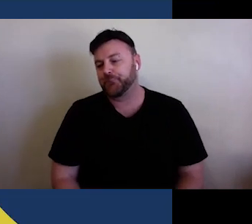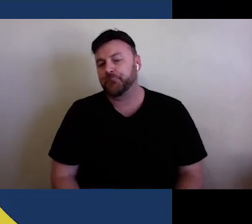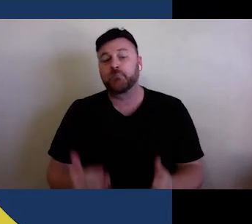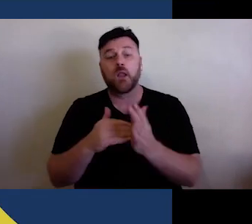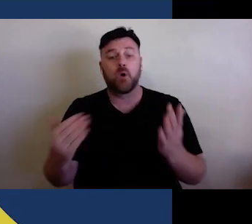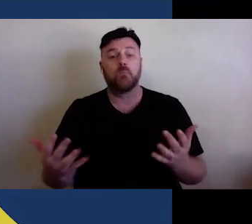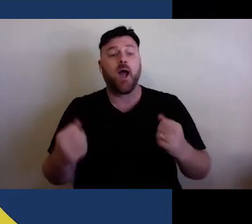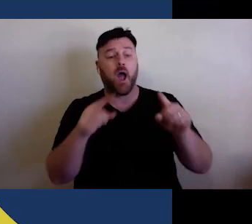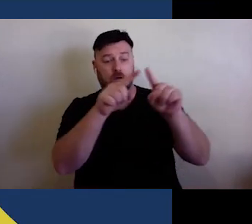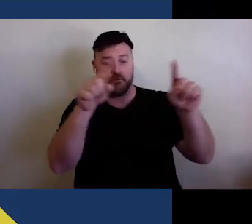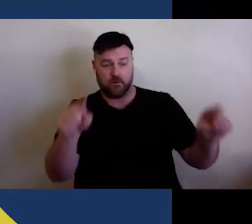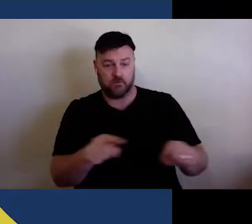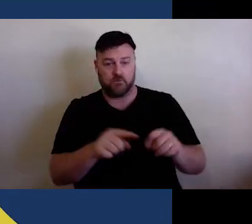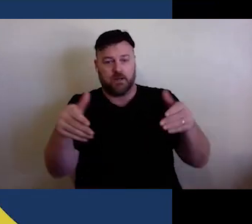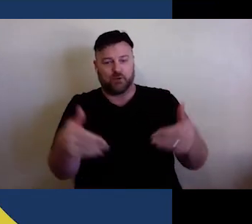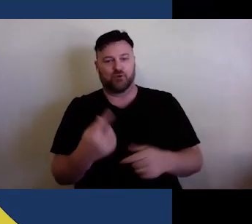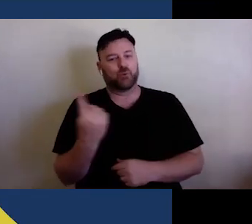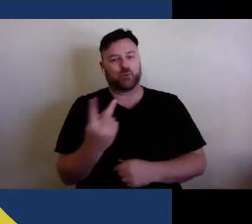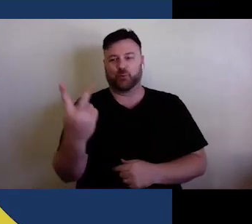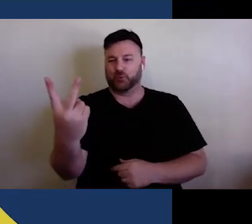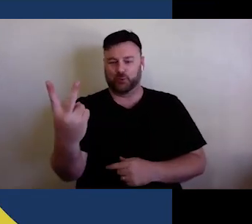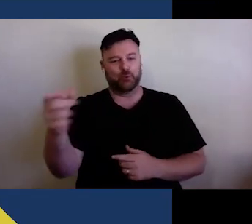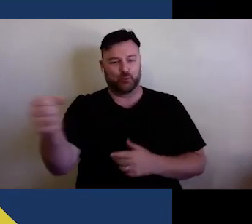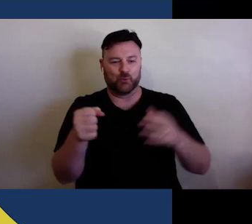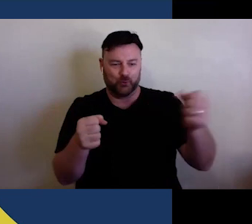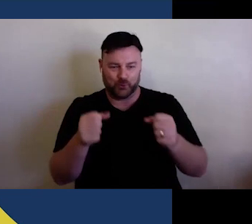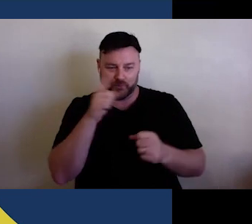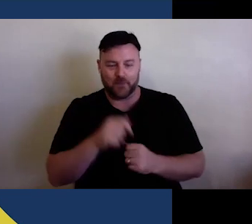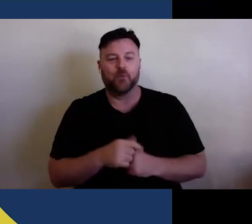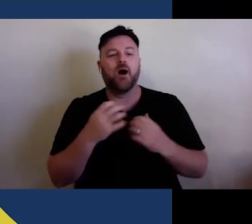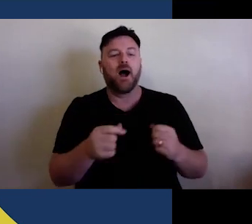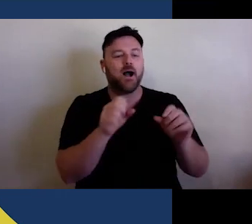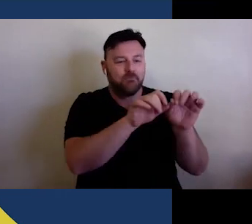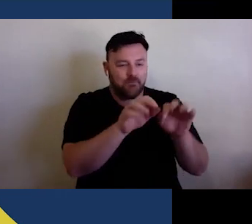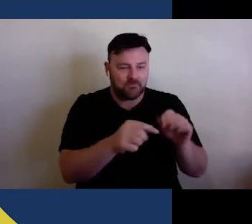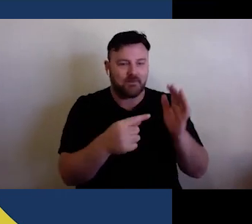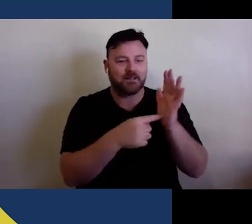text and two images. One of Tandi, a woman with short brown hair and